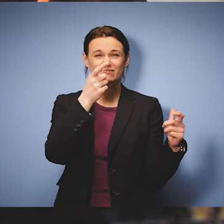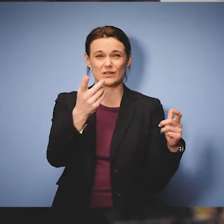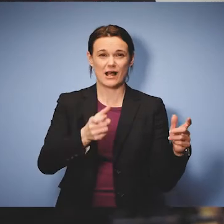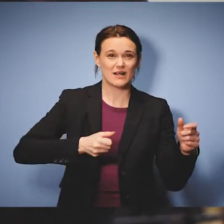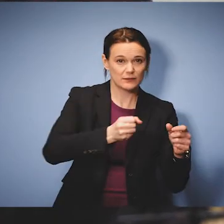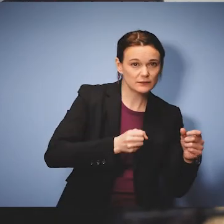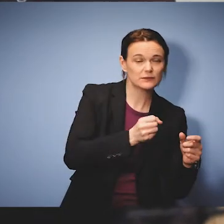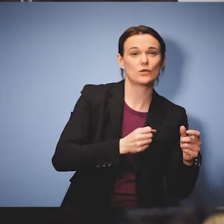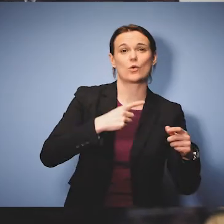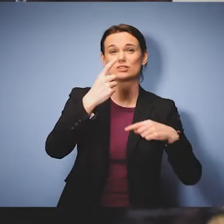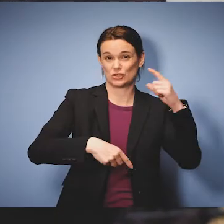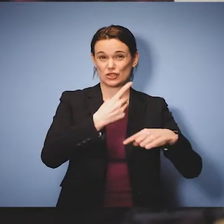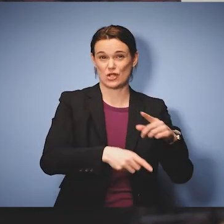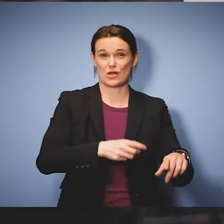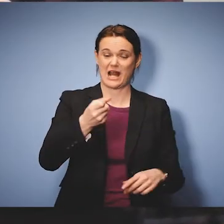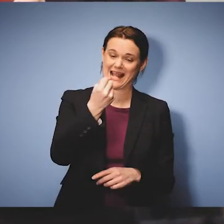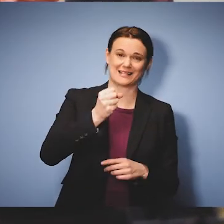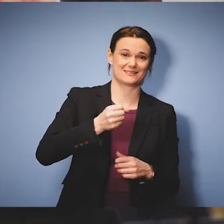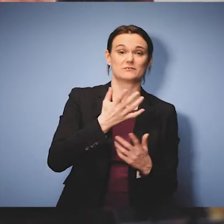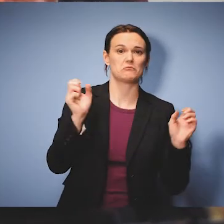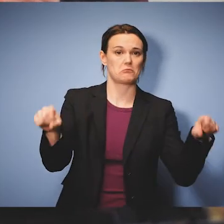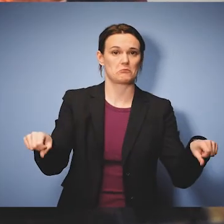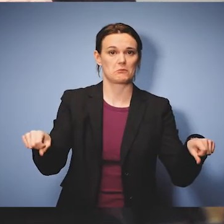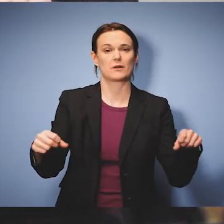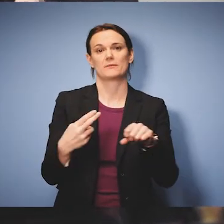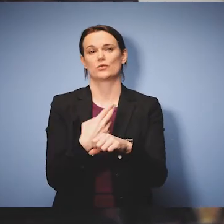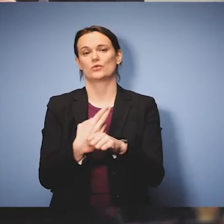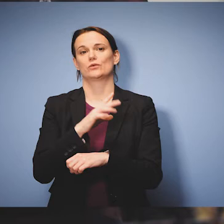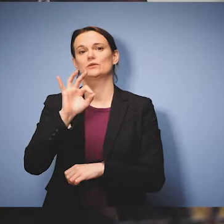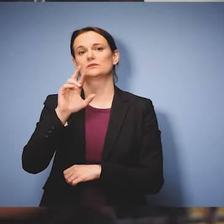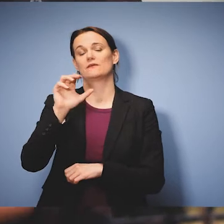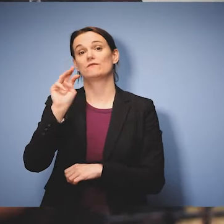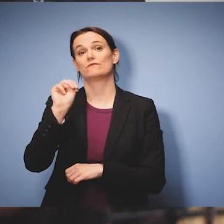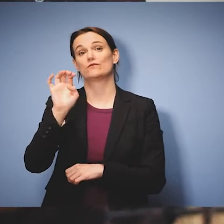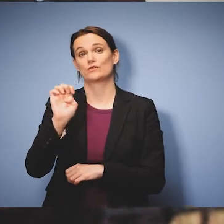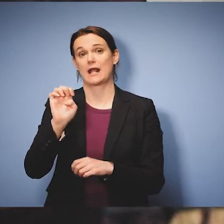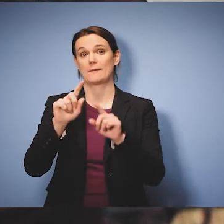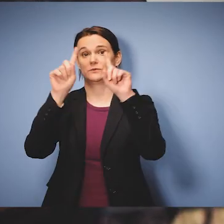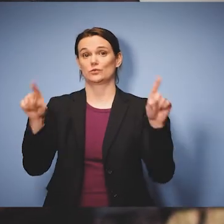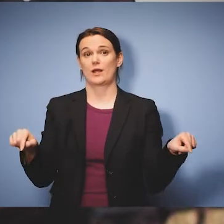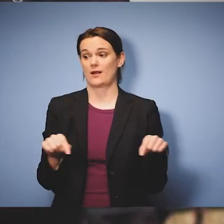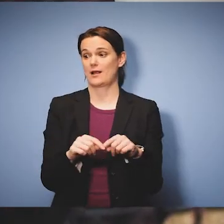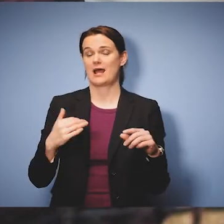or a circular saw, you're going to use your framing square. So it's got all of your angles marked below